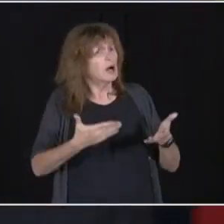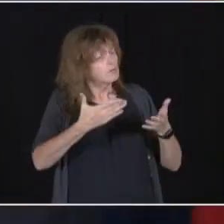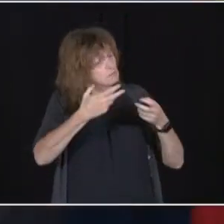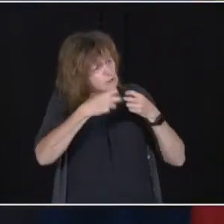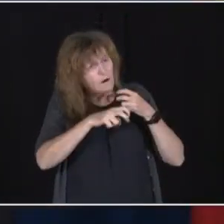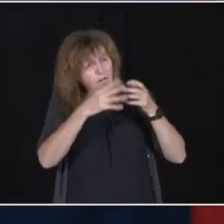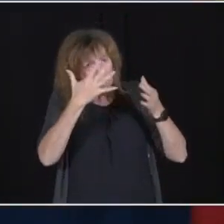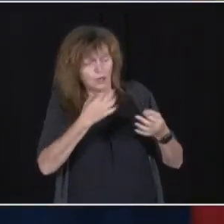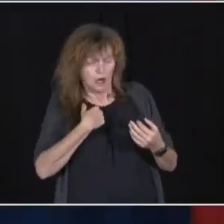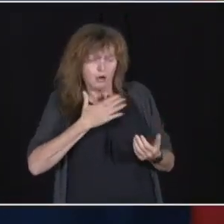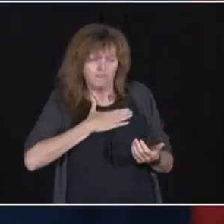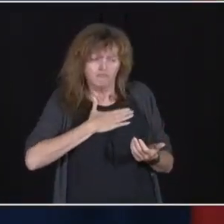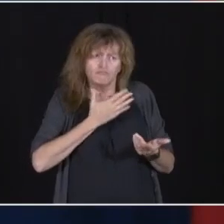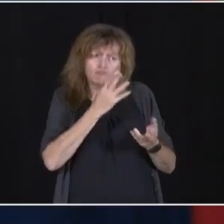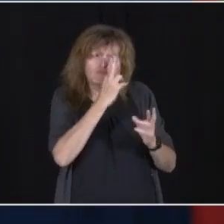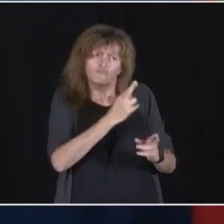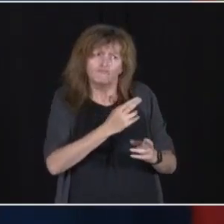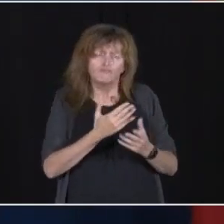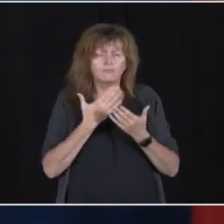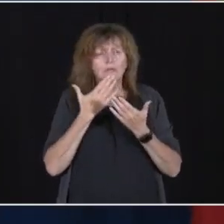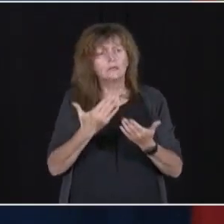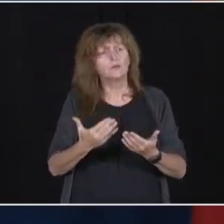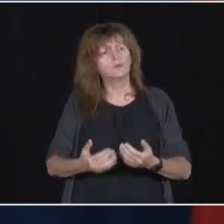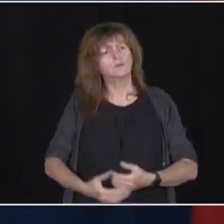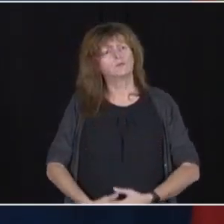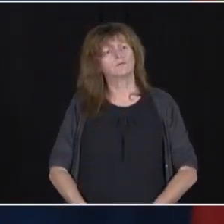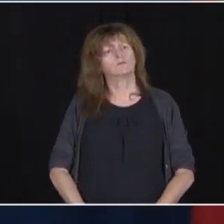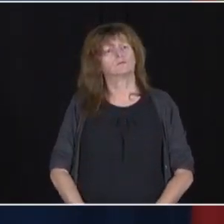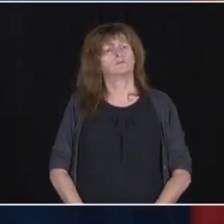She is a good person. And a tough decision. Thank you, everyone.